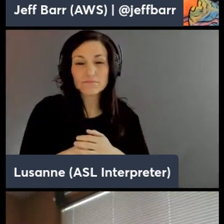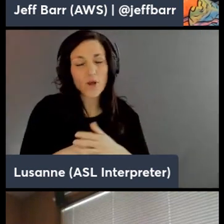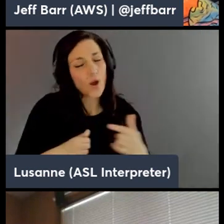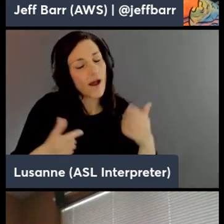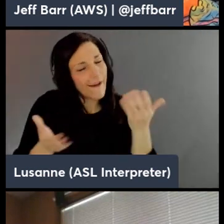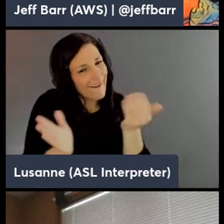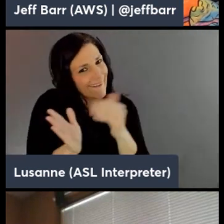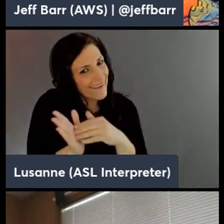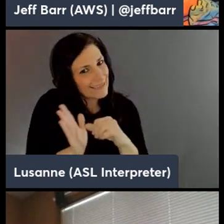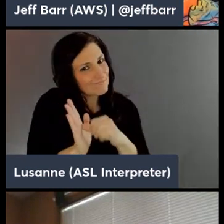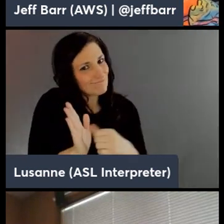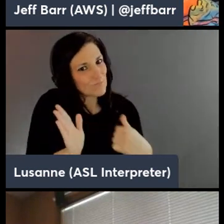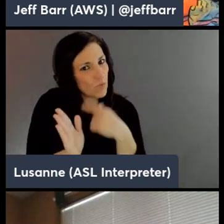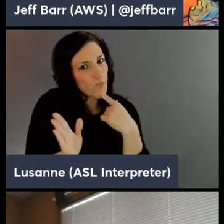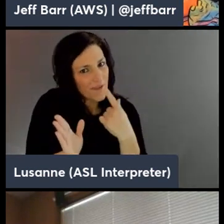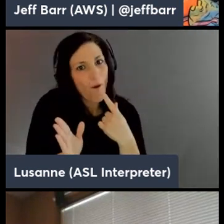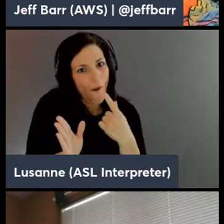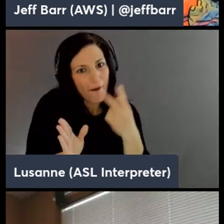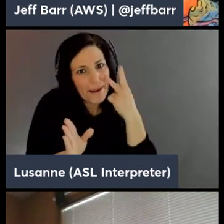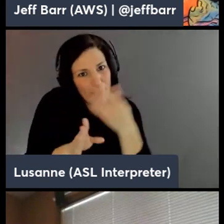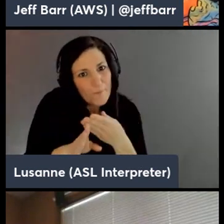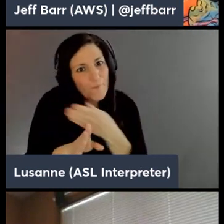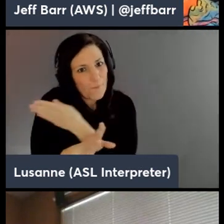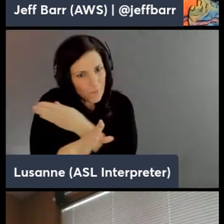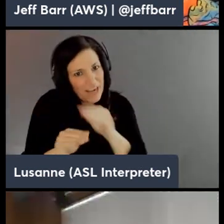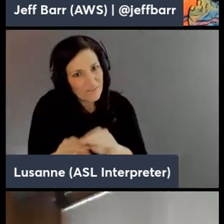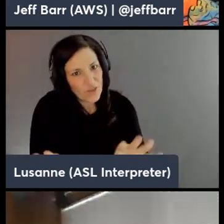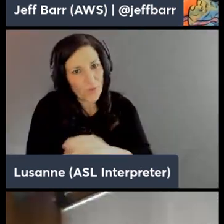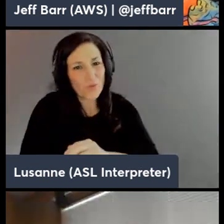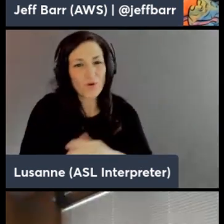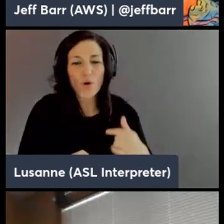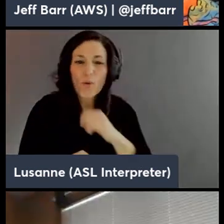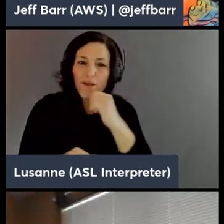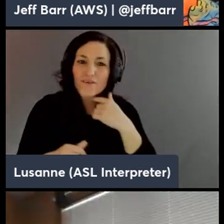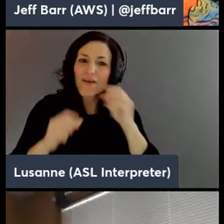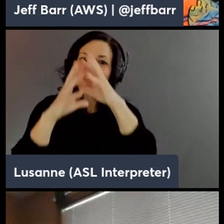We do not yet have cloud formation, but we are looking forward to adding that.